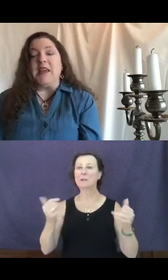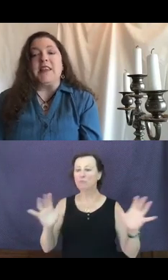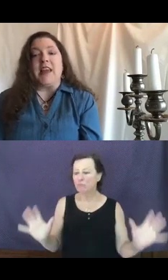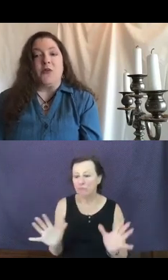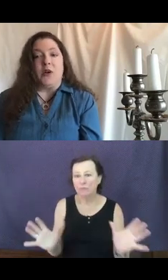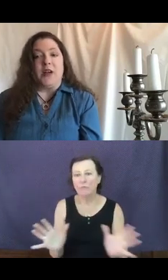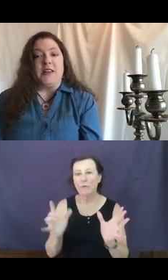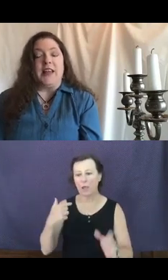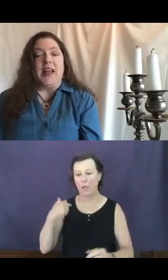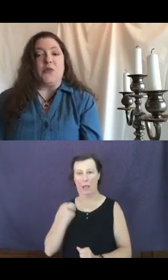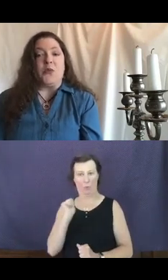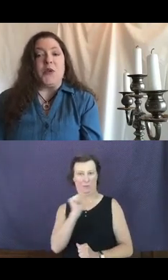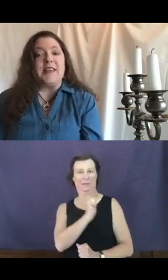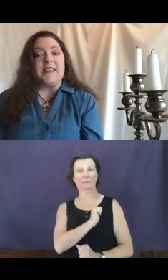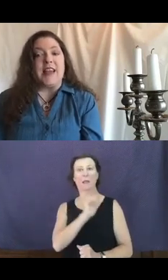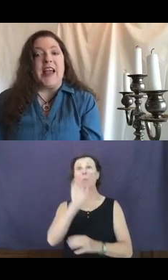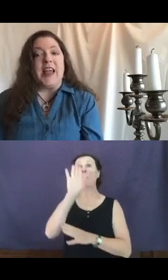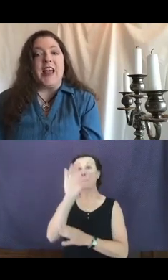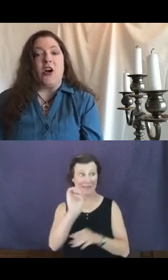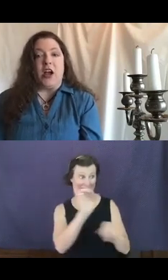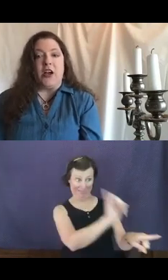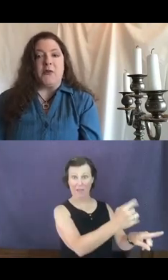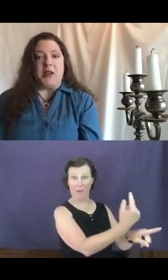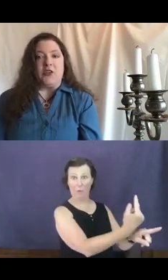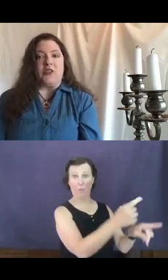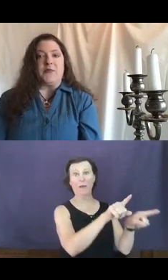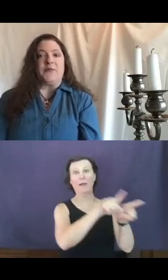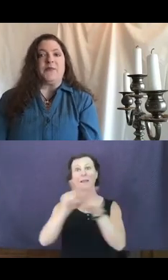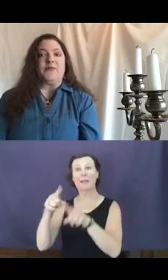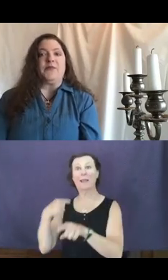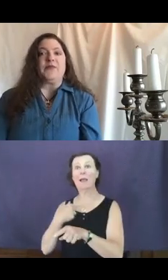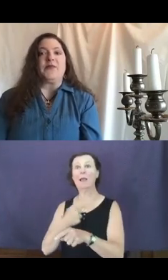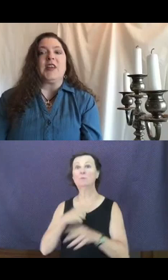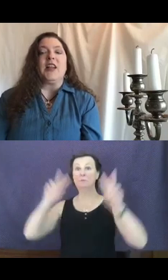that one as we say our affirmation: